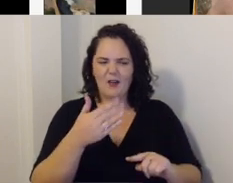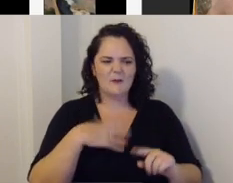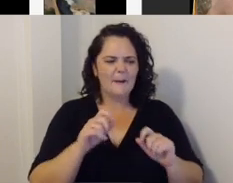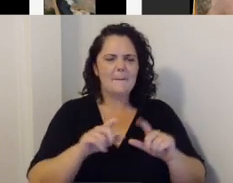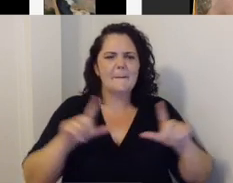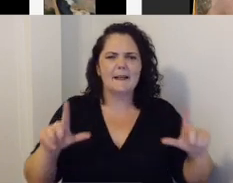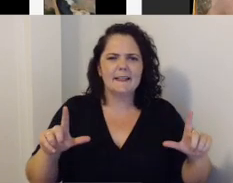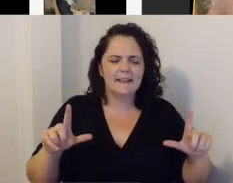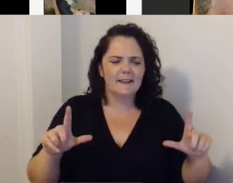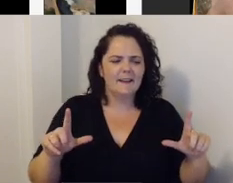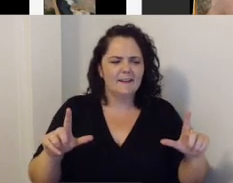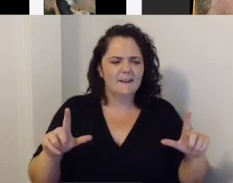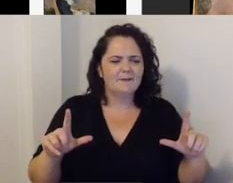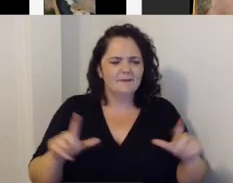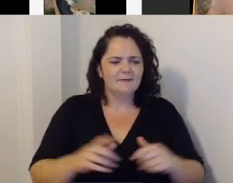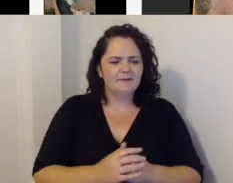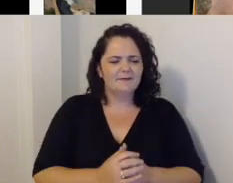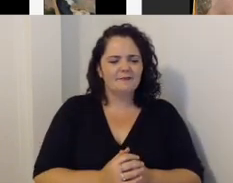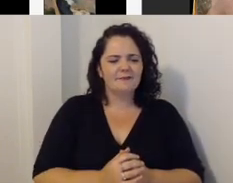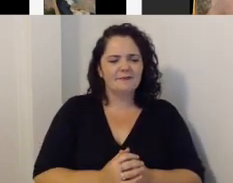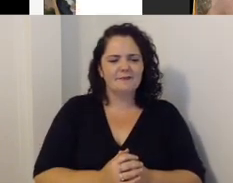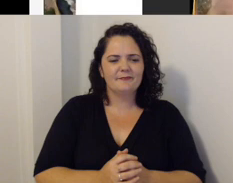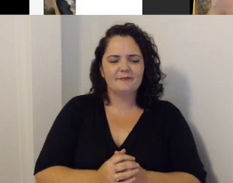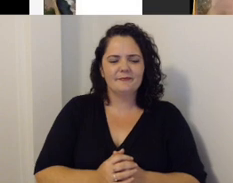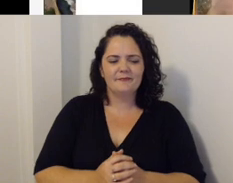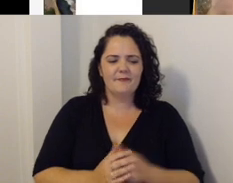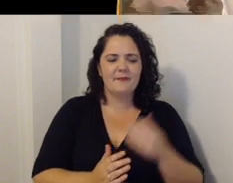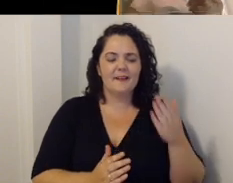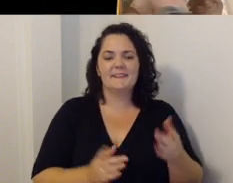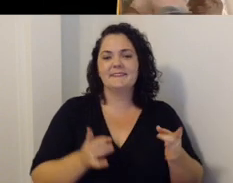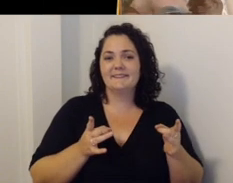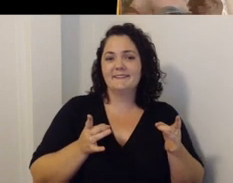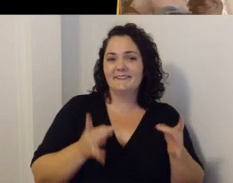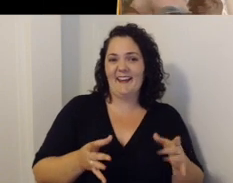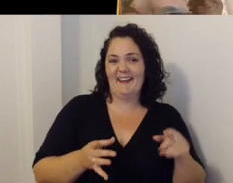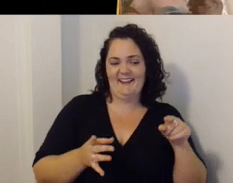going to go ahead and make it full screen for everyone, we're going to start off with this um